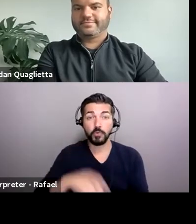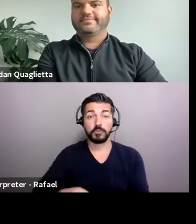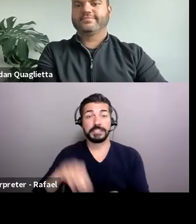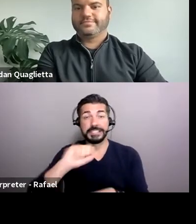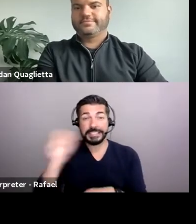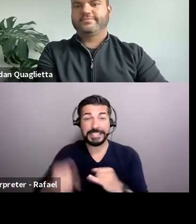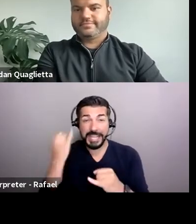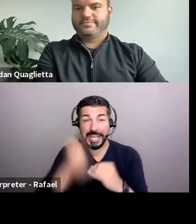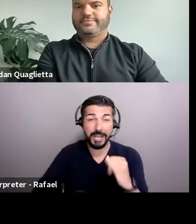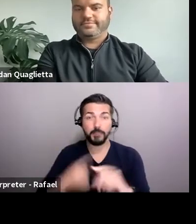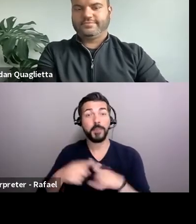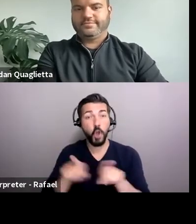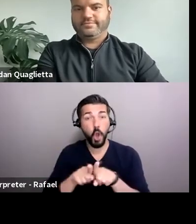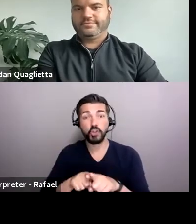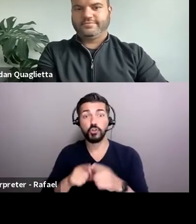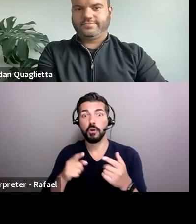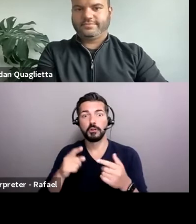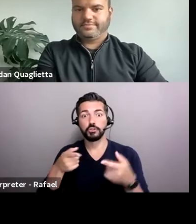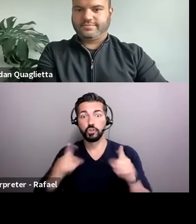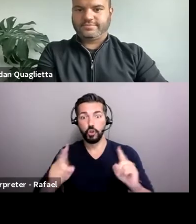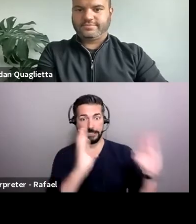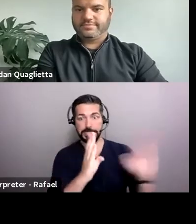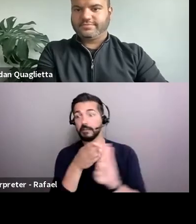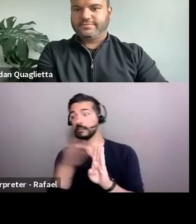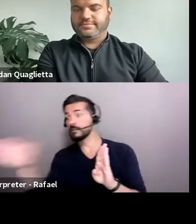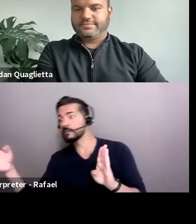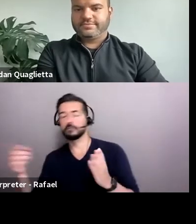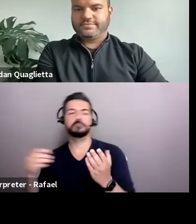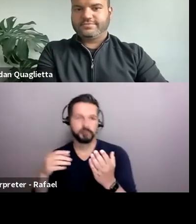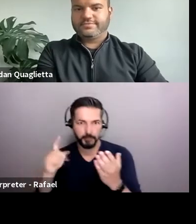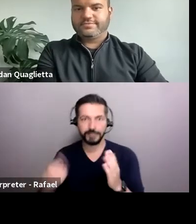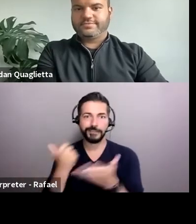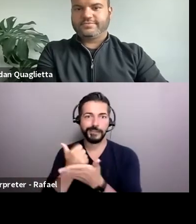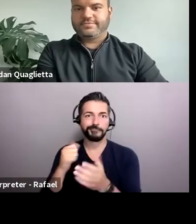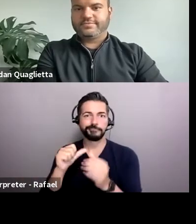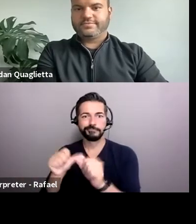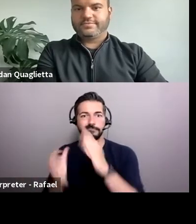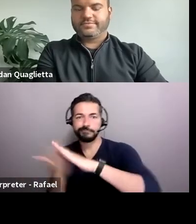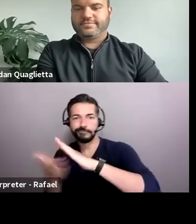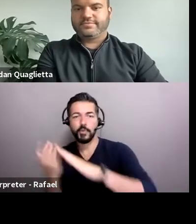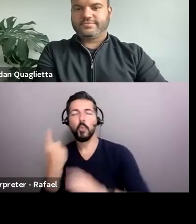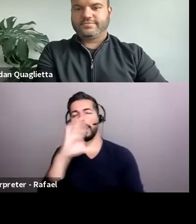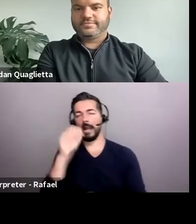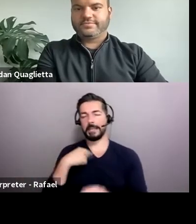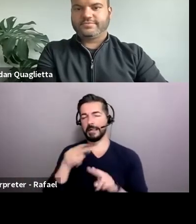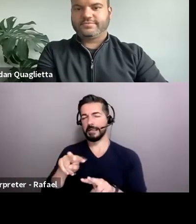in between one company that I've been watching. That I think does it really well as AMC, they've got some